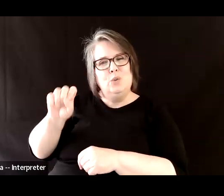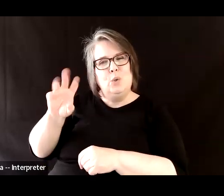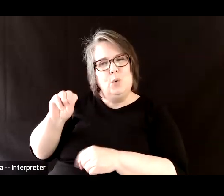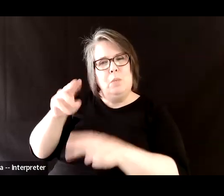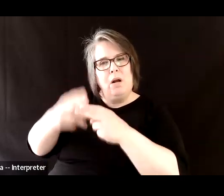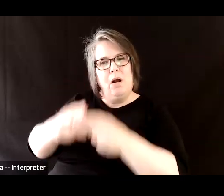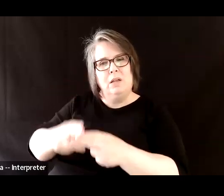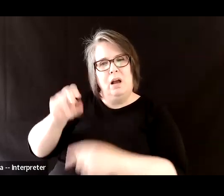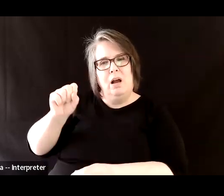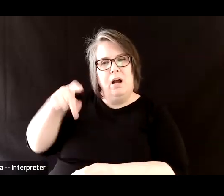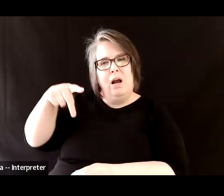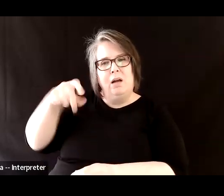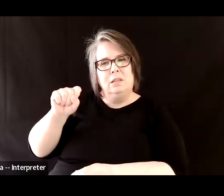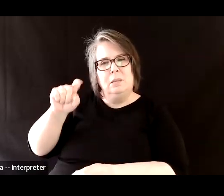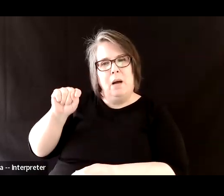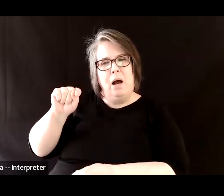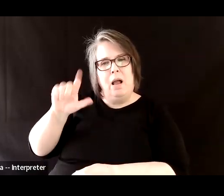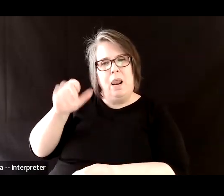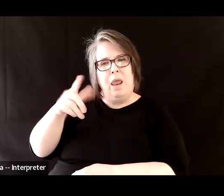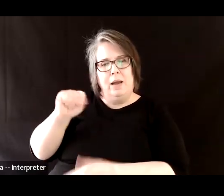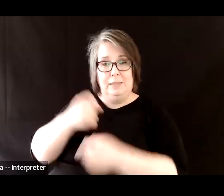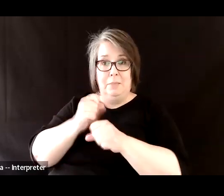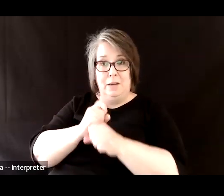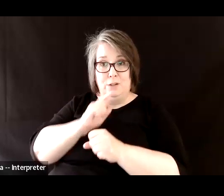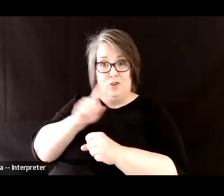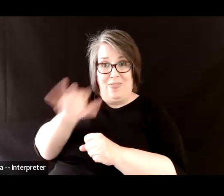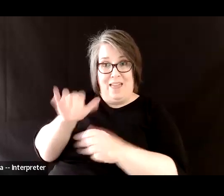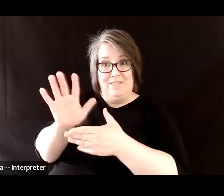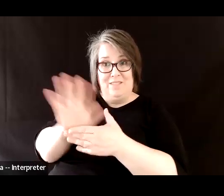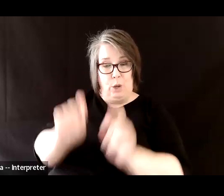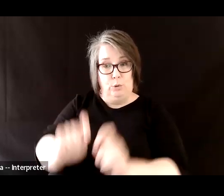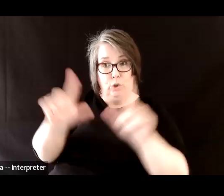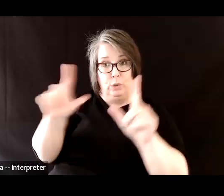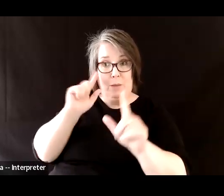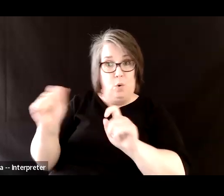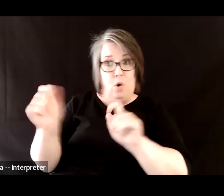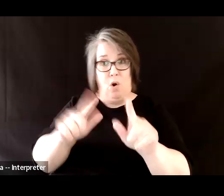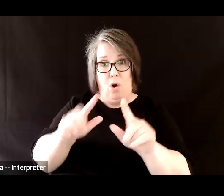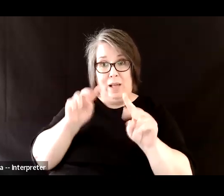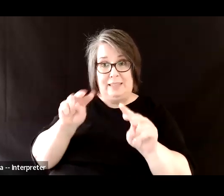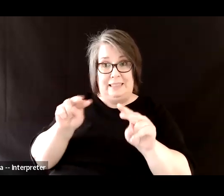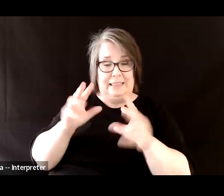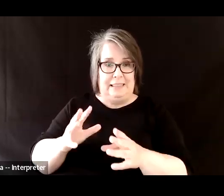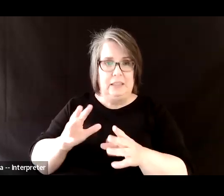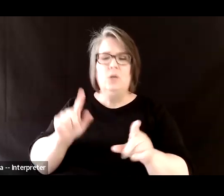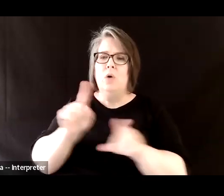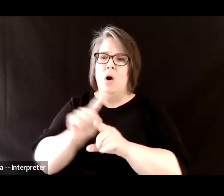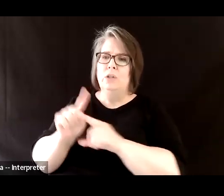make sure that their figures are showing up for all of the attendees. You can also use spotlights for